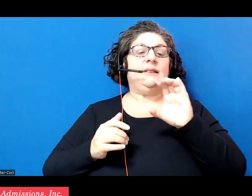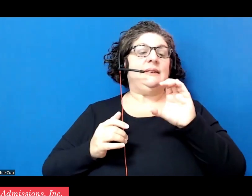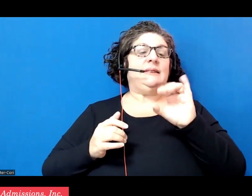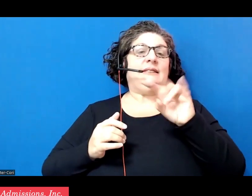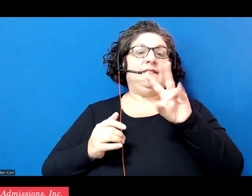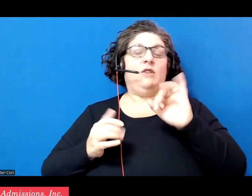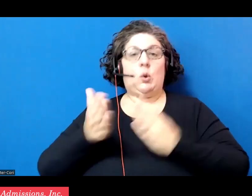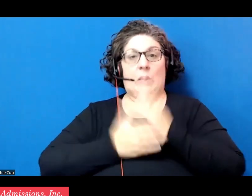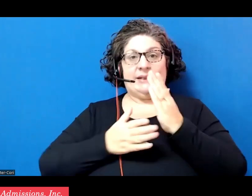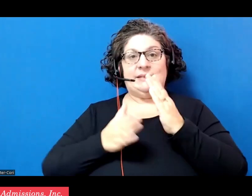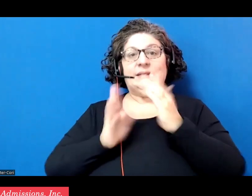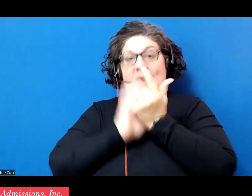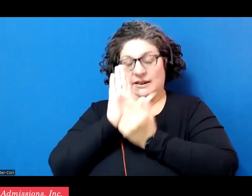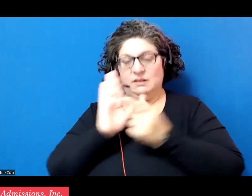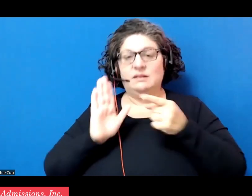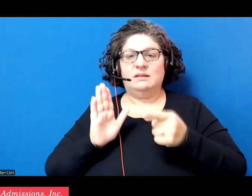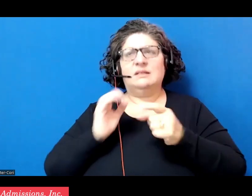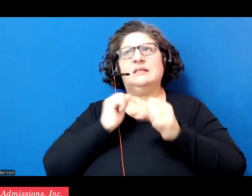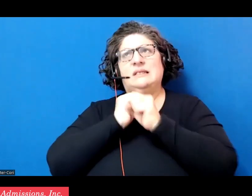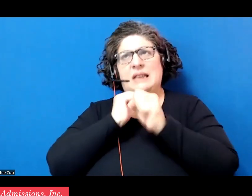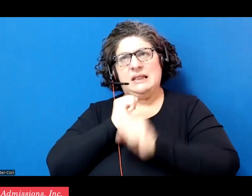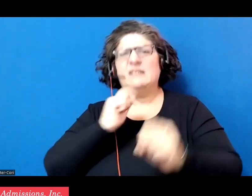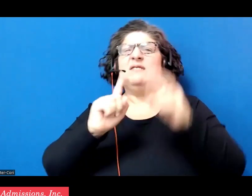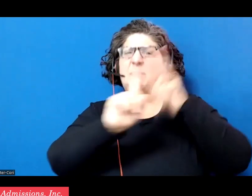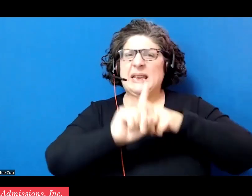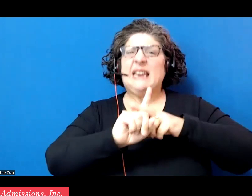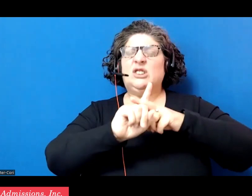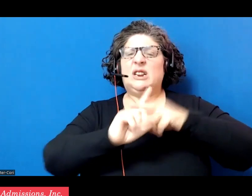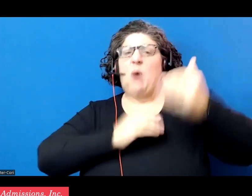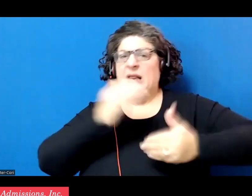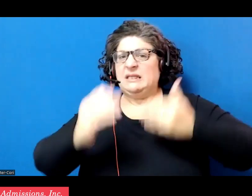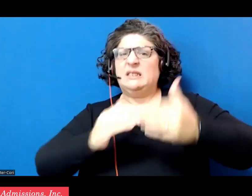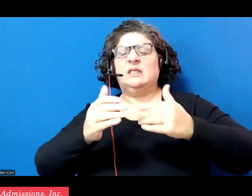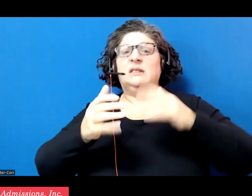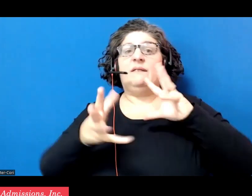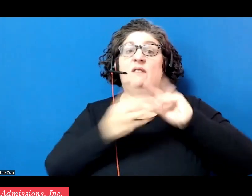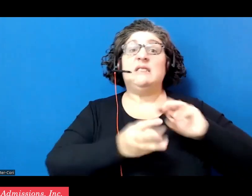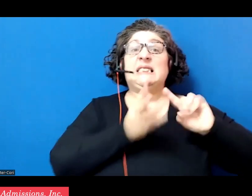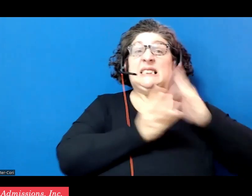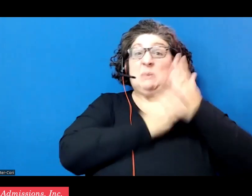Harvard has an extensive application process to get in. It has 6 parts.